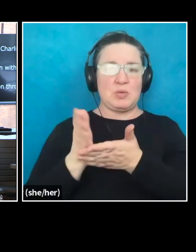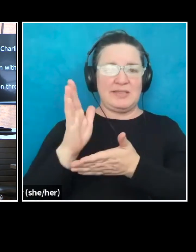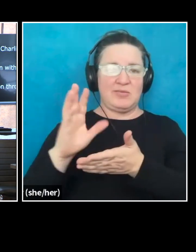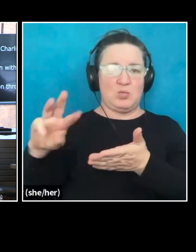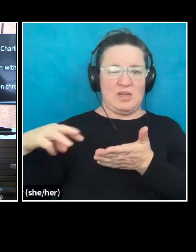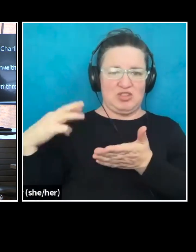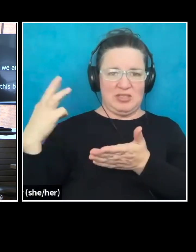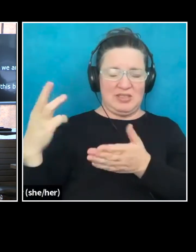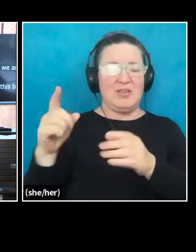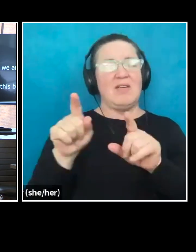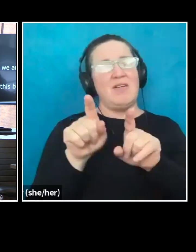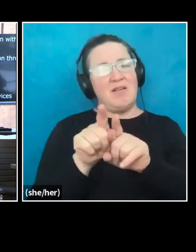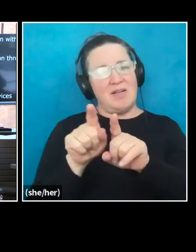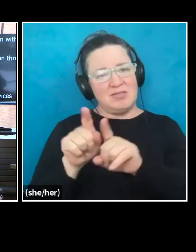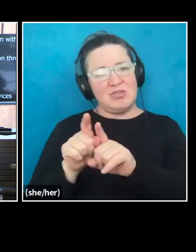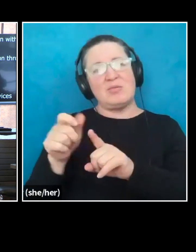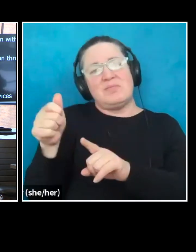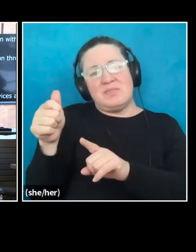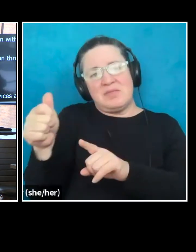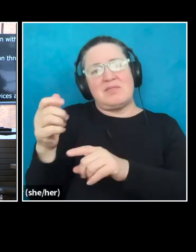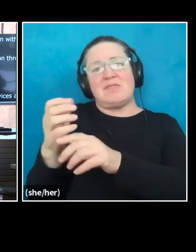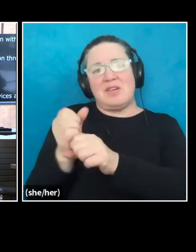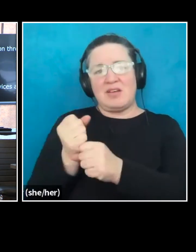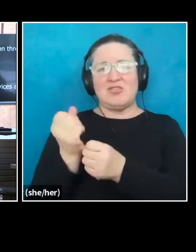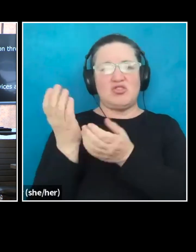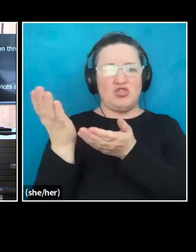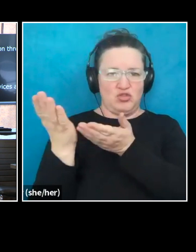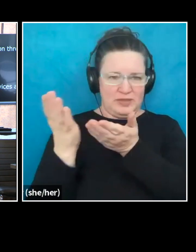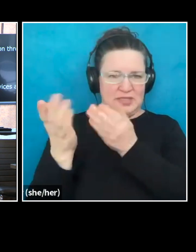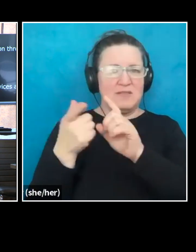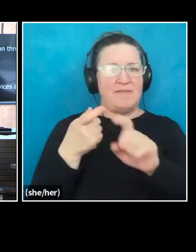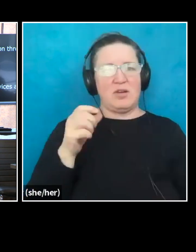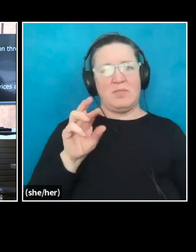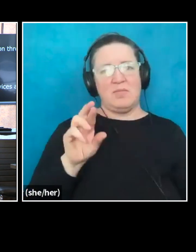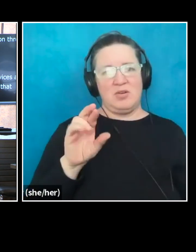right? And he he described to me that experience and then I went up there and oh my gosh it was